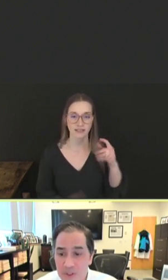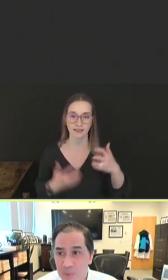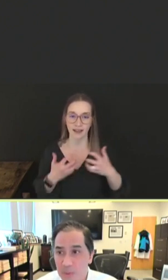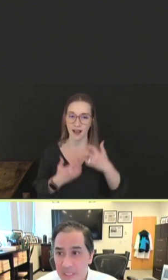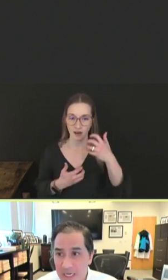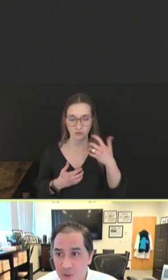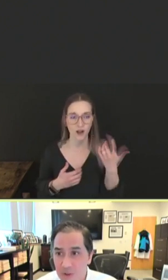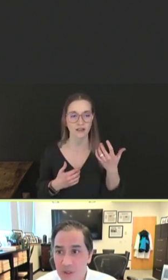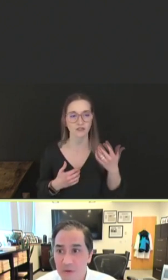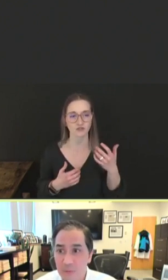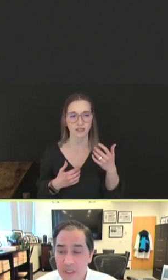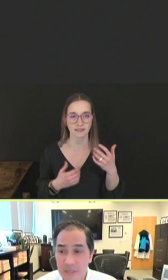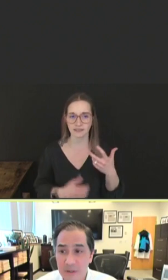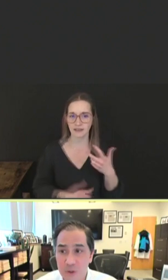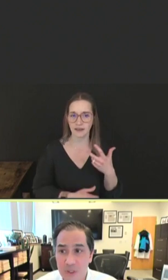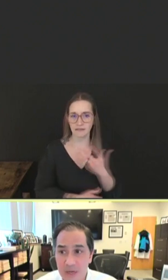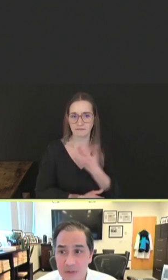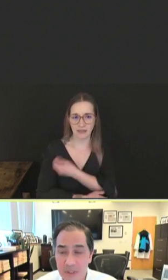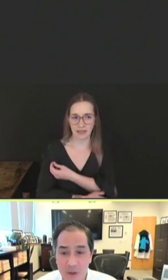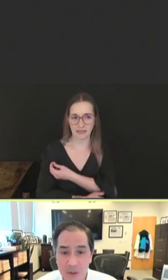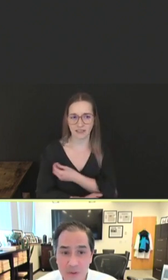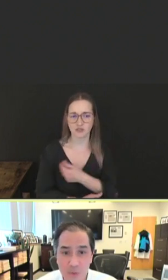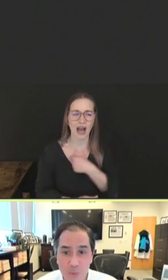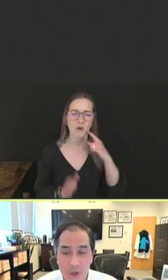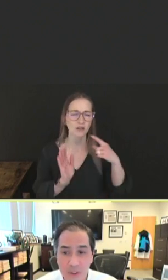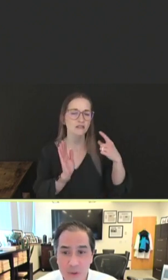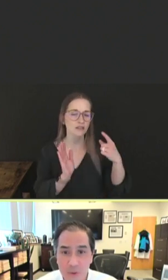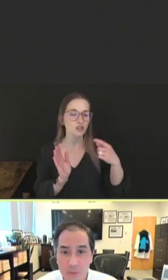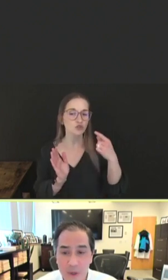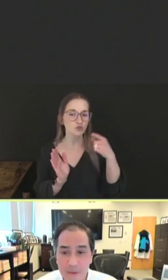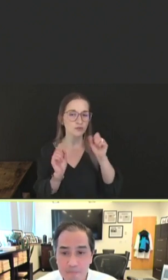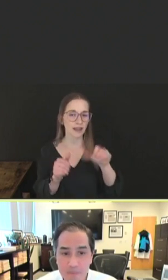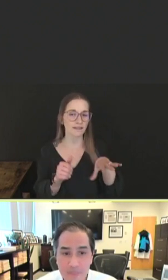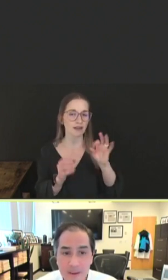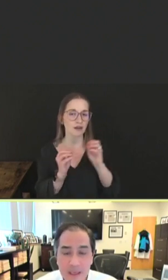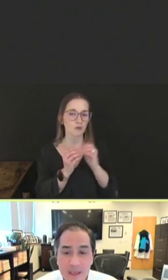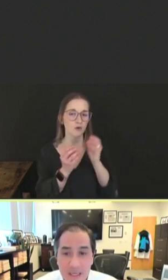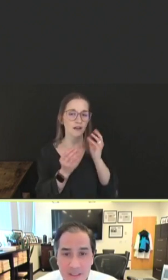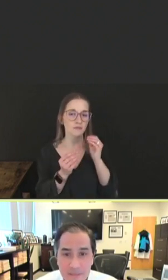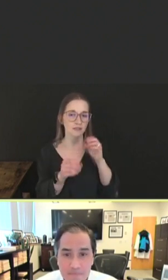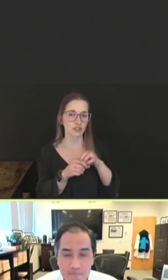to this publication for the aficionados in the audience who wanted to learn more. Next slide.